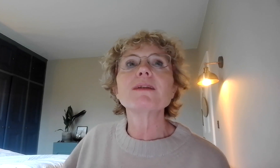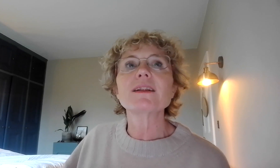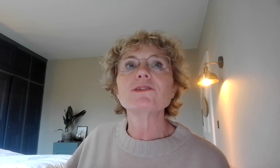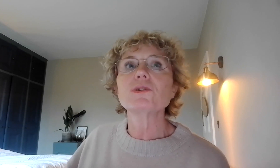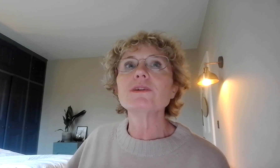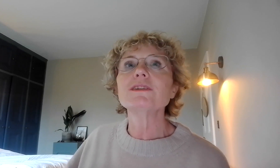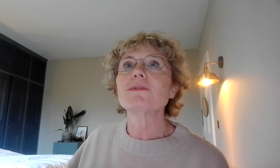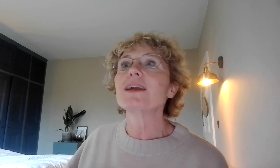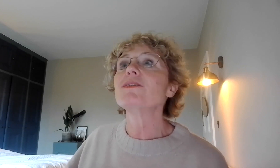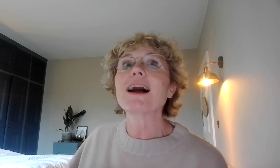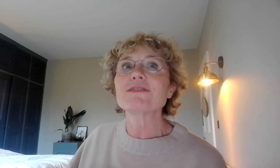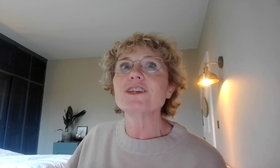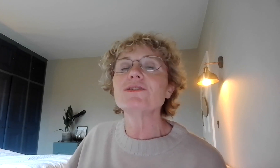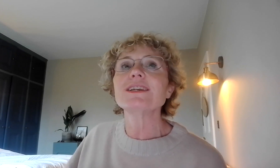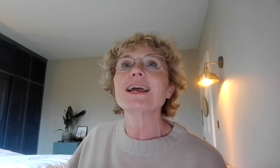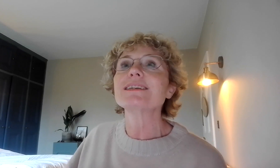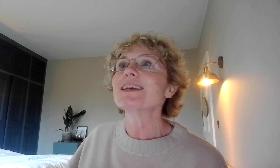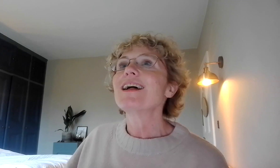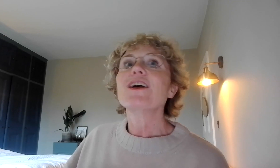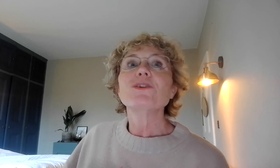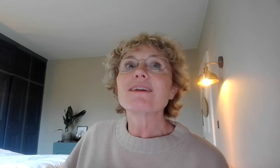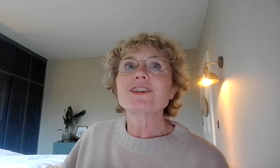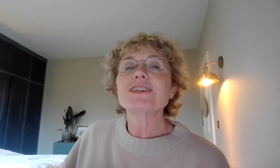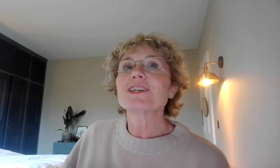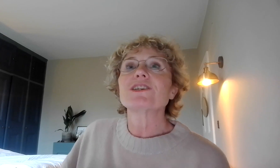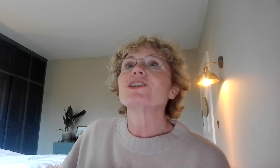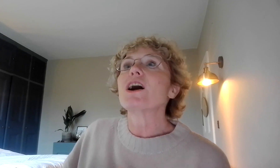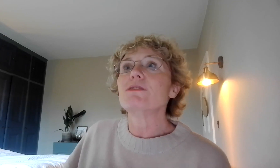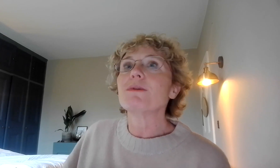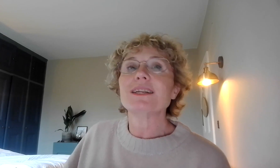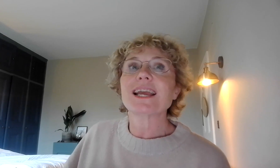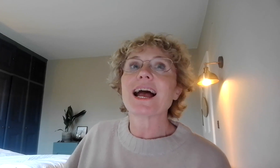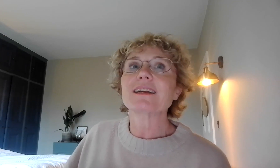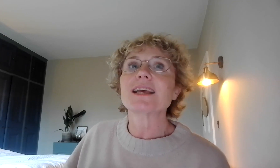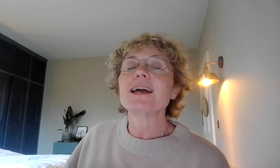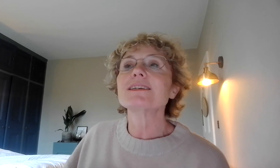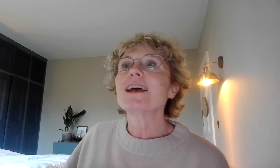people had no choice. They were like, "You have to use this because it's the only way to get access."